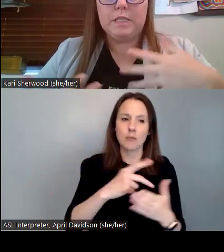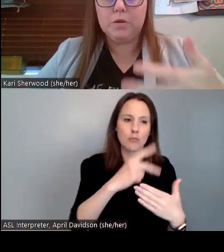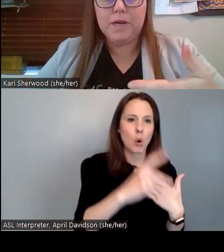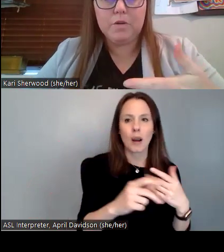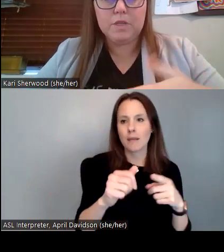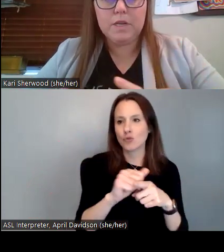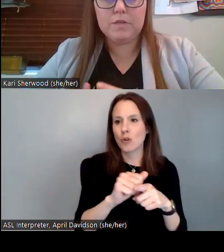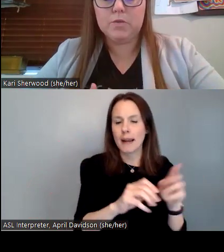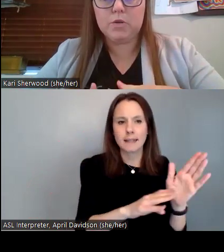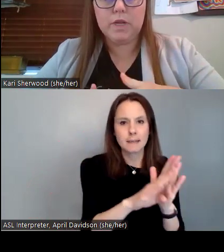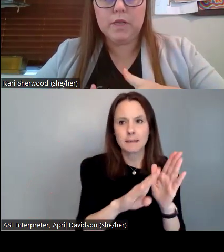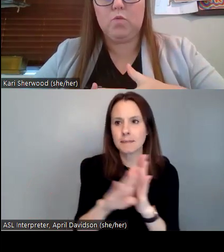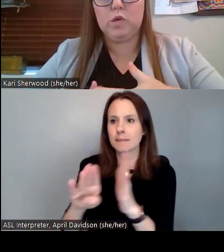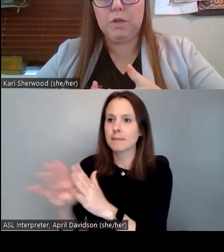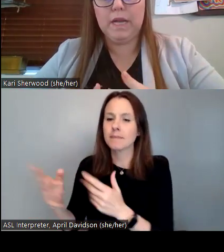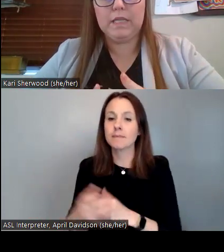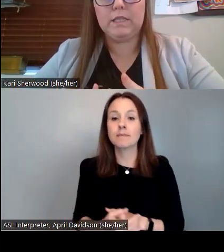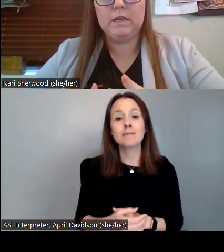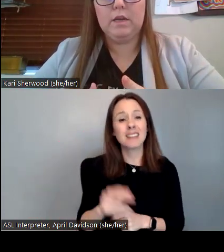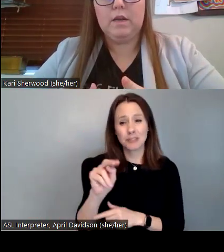Embrace neurodiversity socially and in the workplace